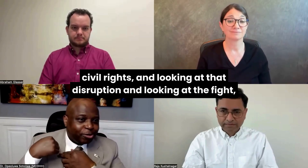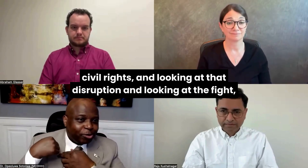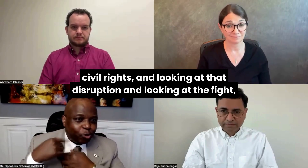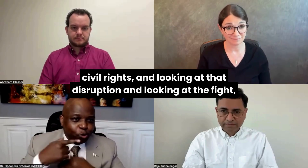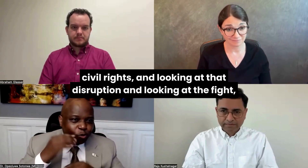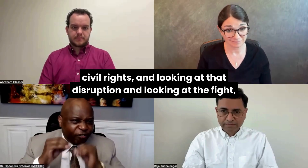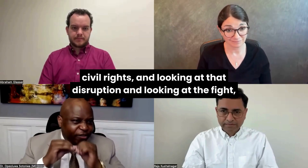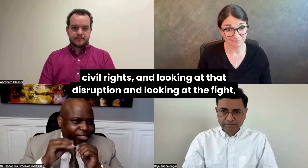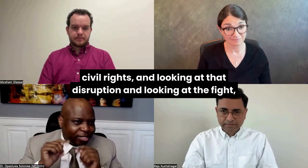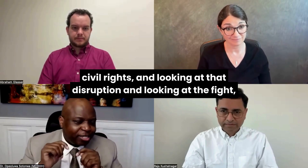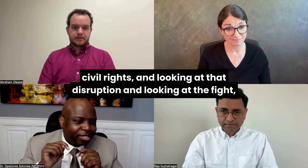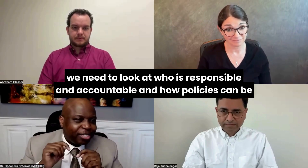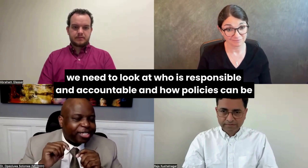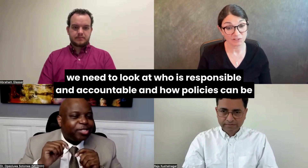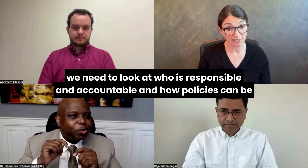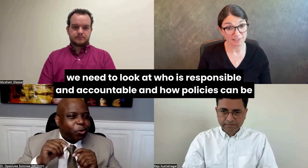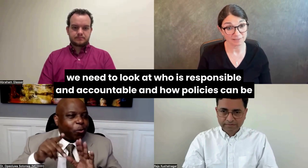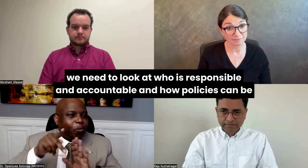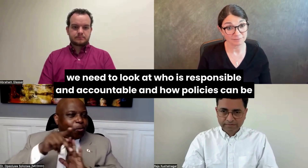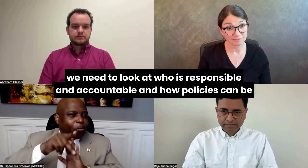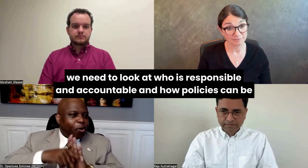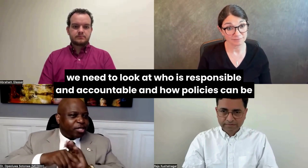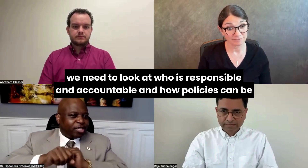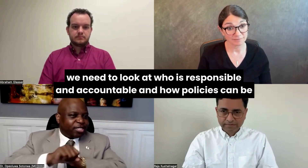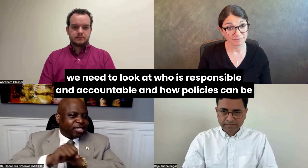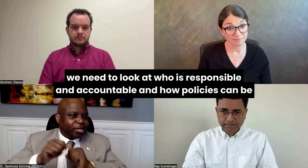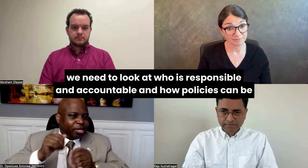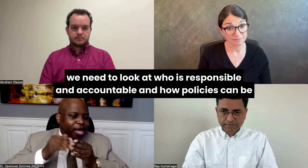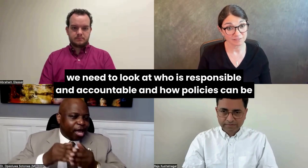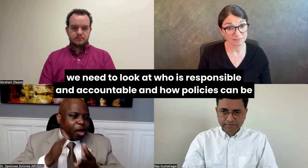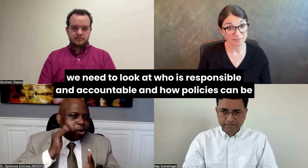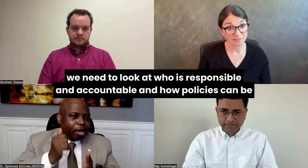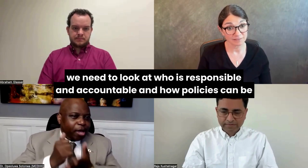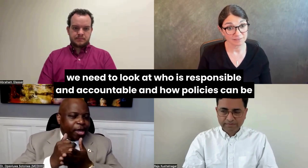we need to look at who is responsible and accountable and how policies can be